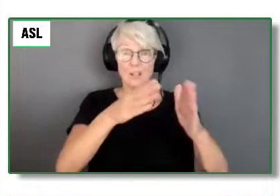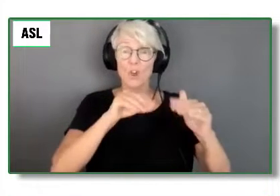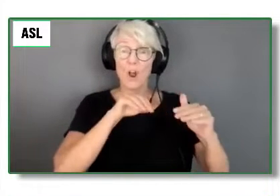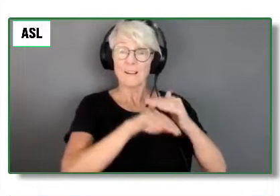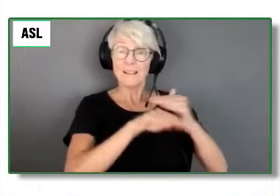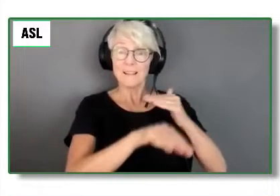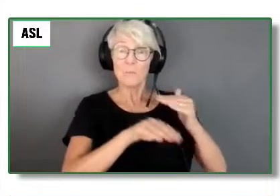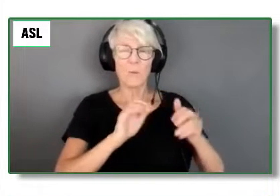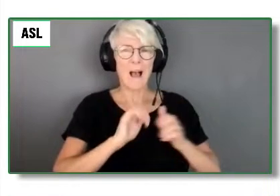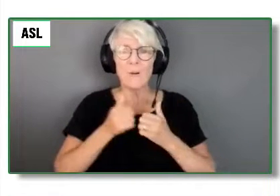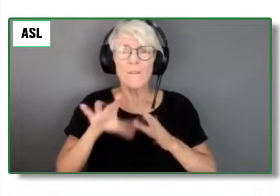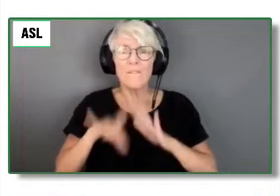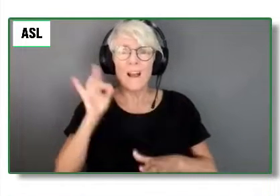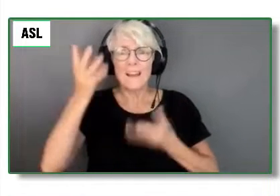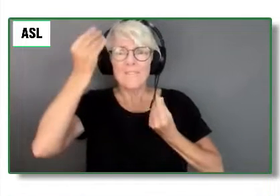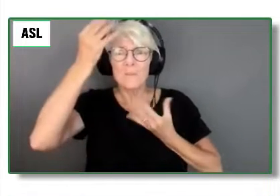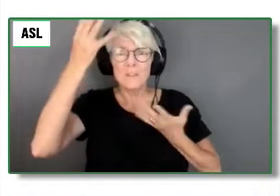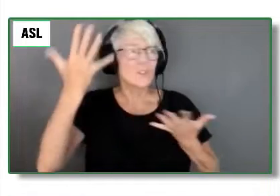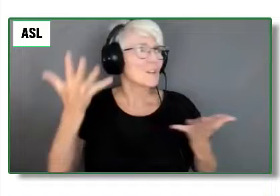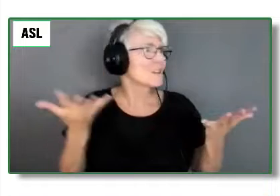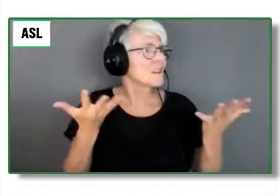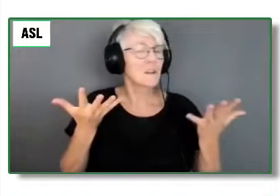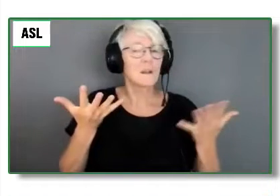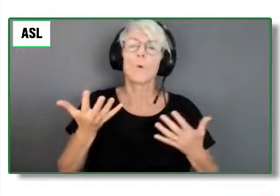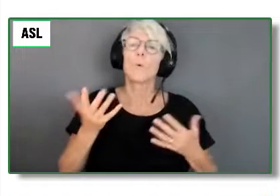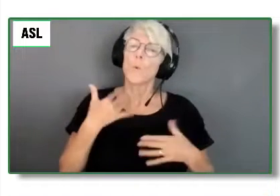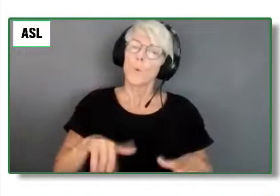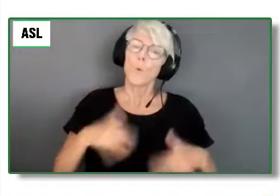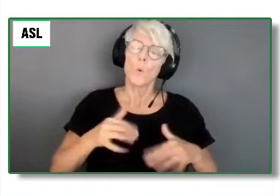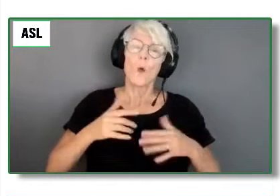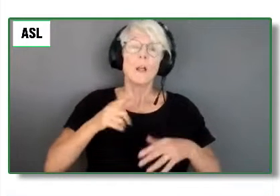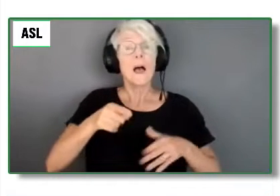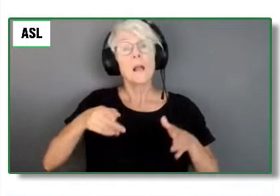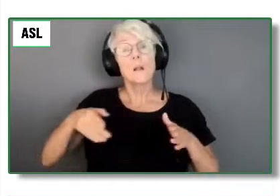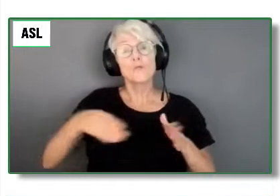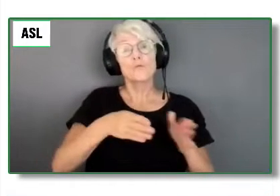excuse me typically means wheelchair accessible and discounts